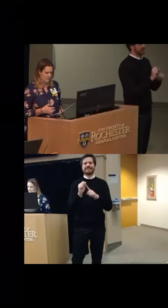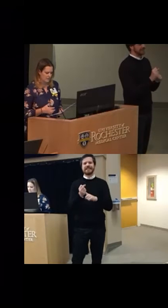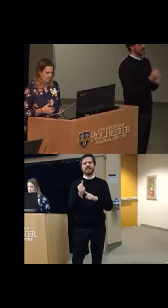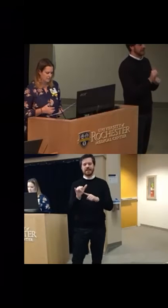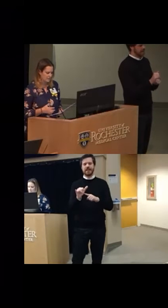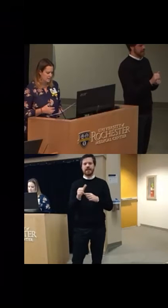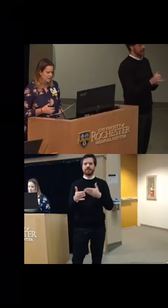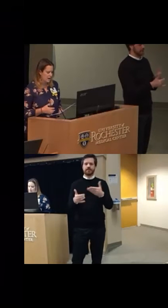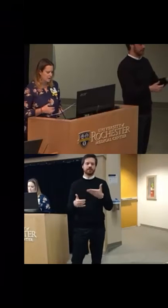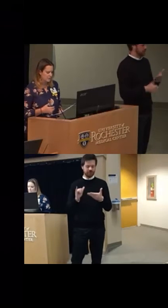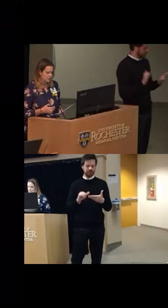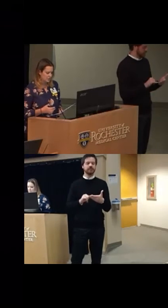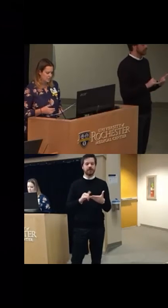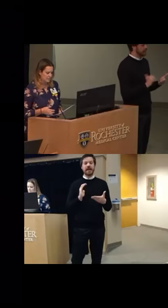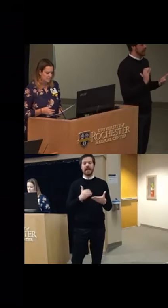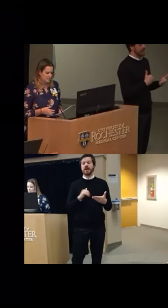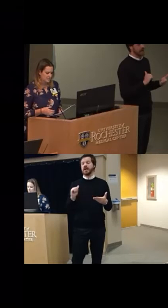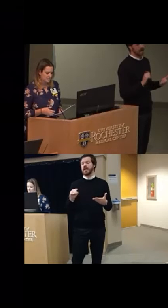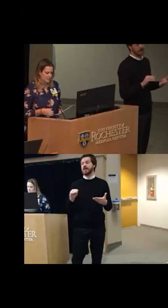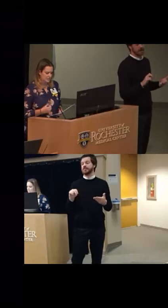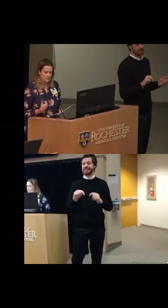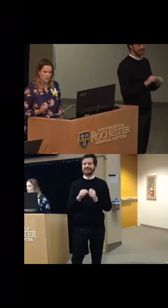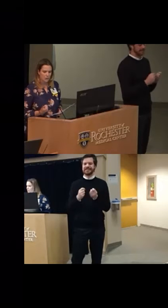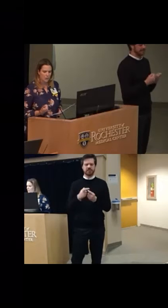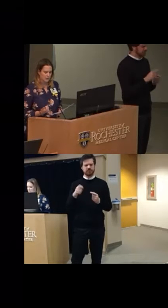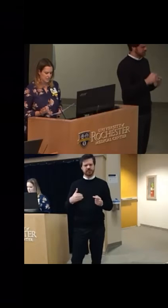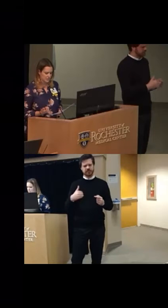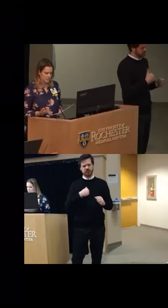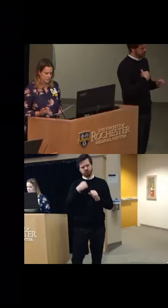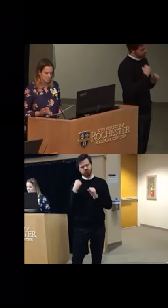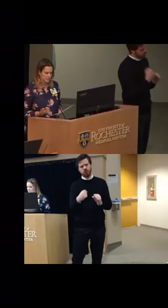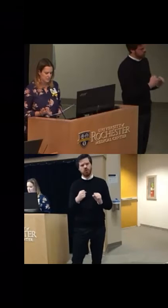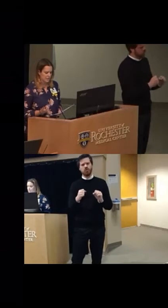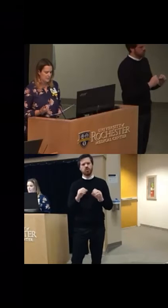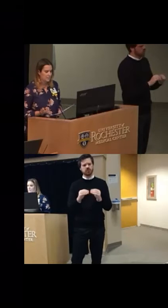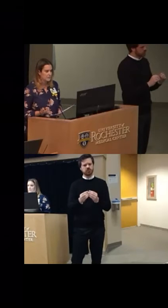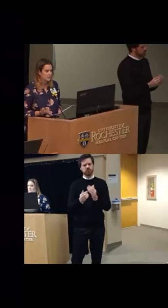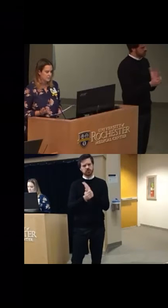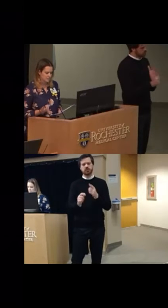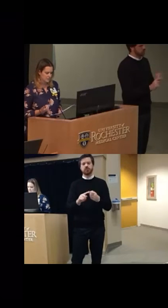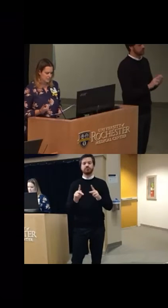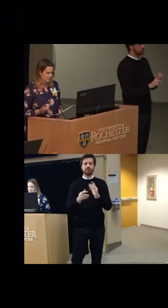front desk our administ ative team in particular has has strong organizational skills people skills